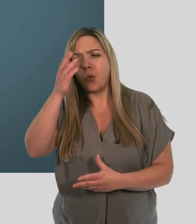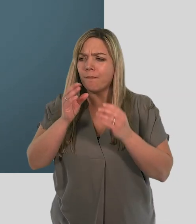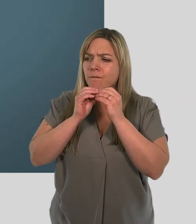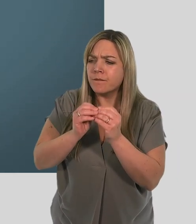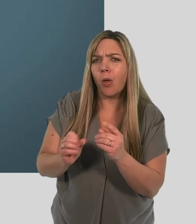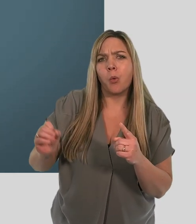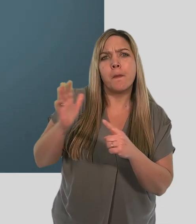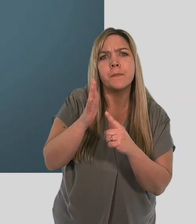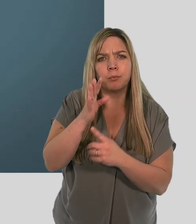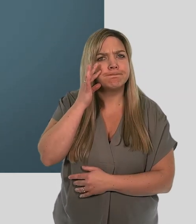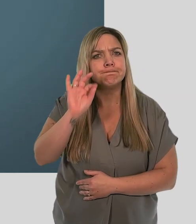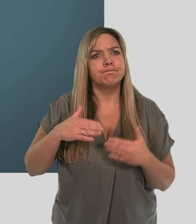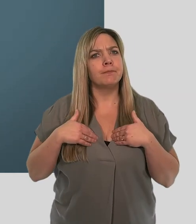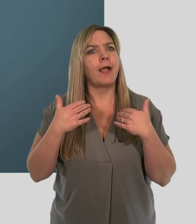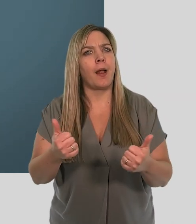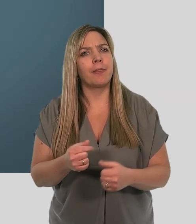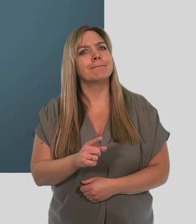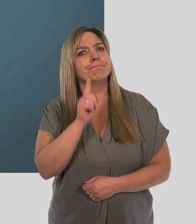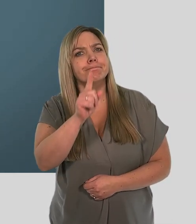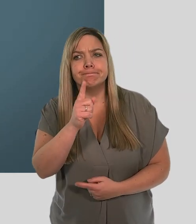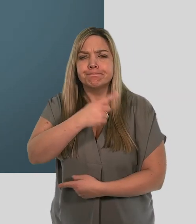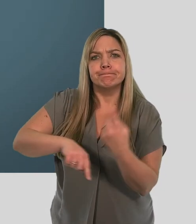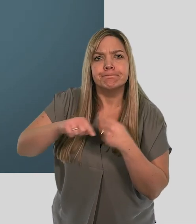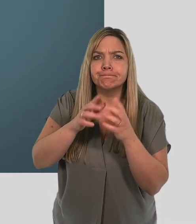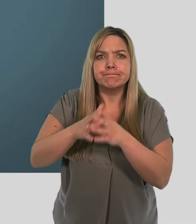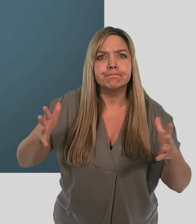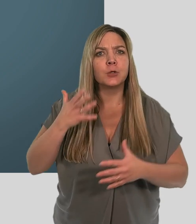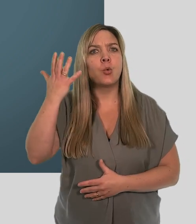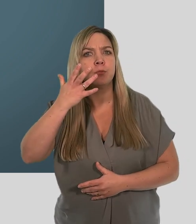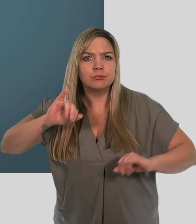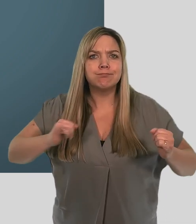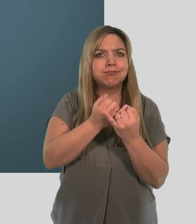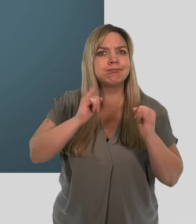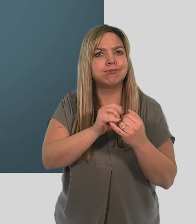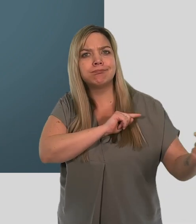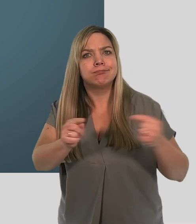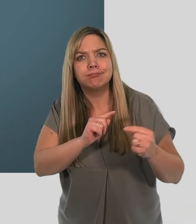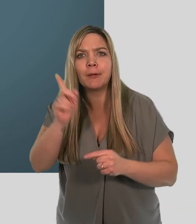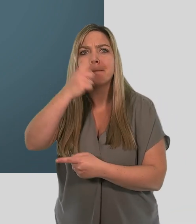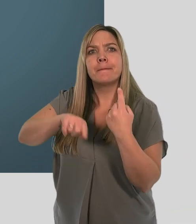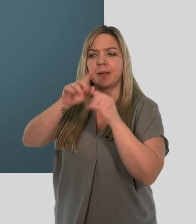The value of investing in health has long-been recognised. However, rising geopolitical tensions,